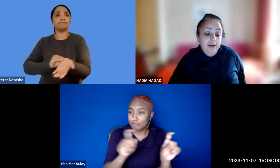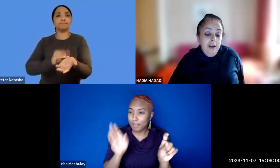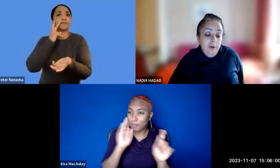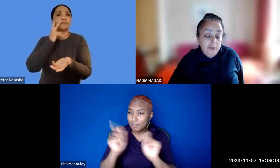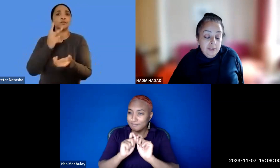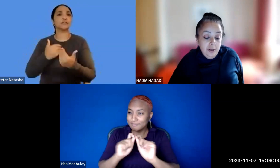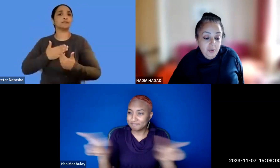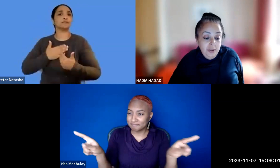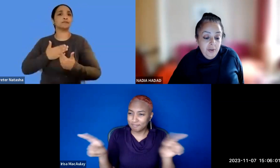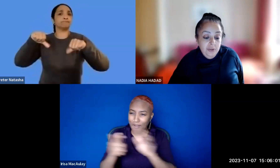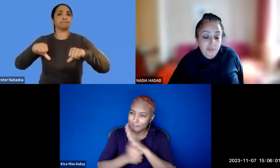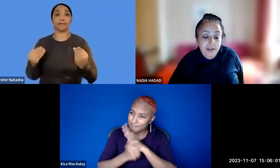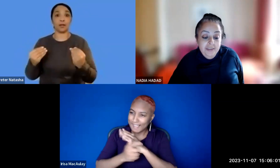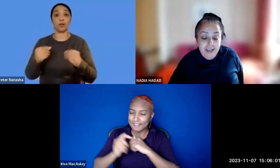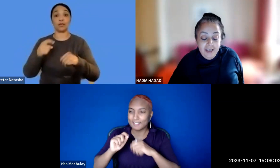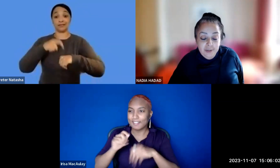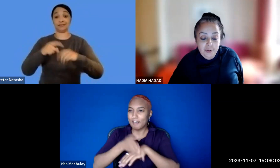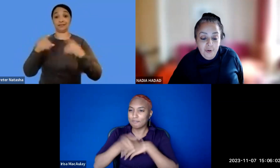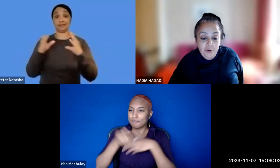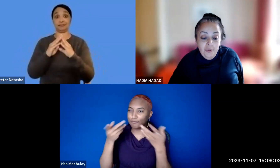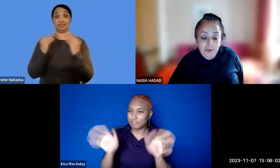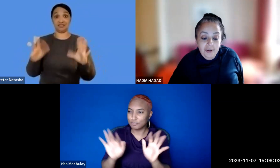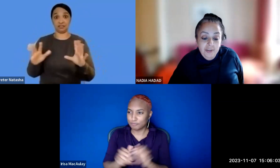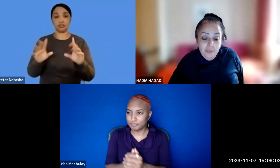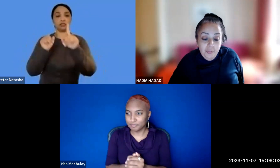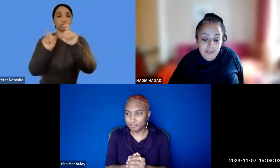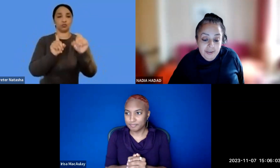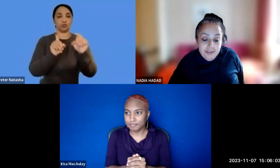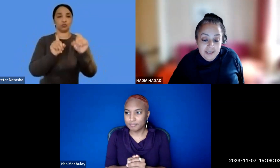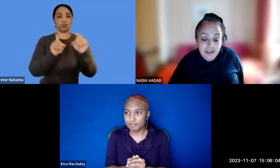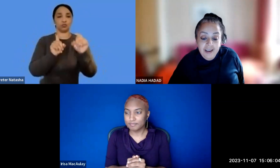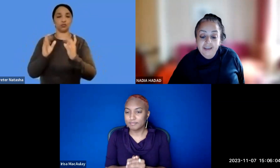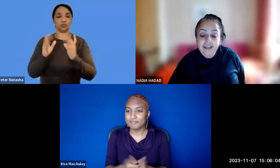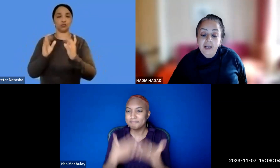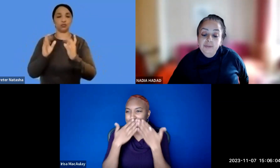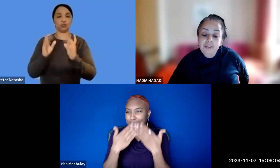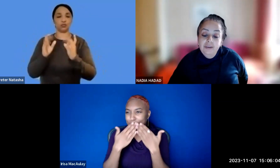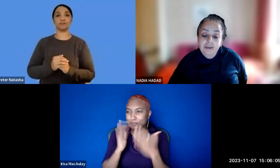I will start with a big thanks to our interpreters and captioner